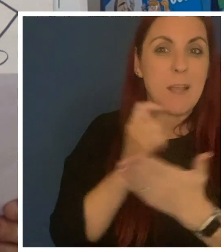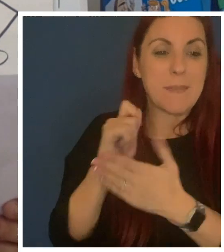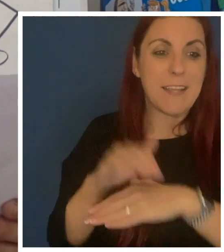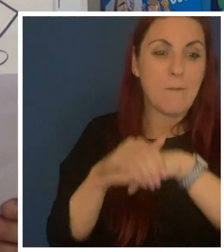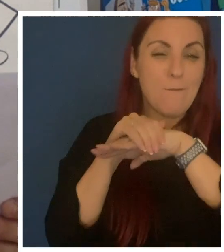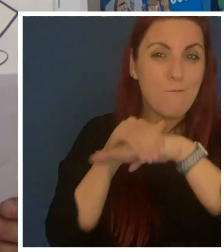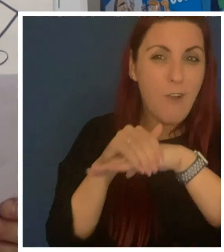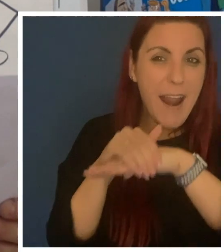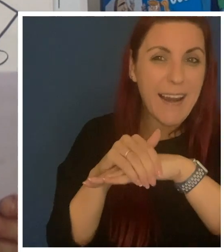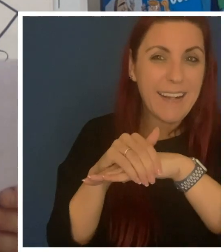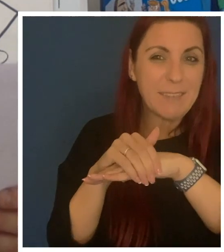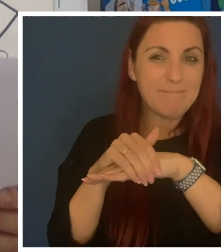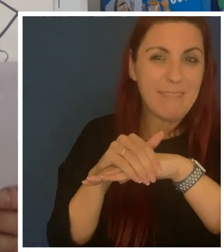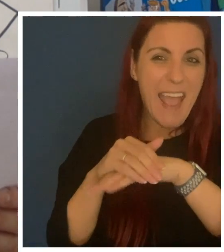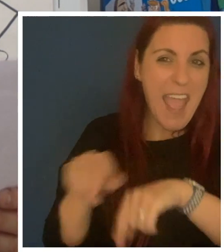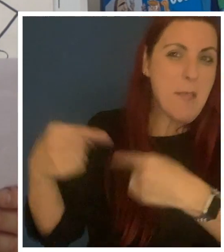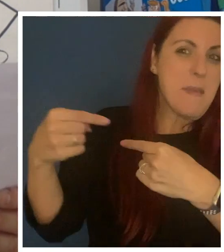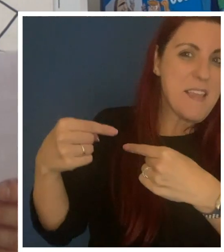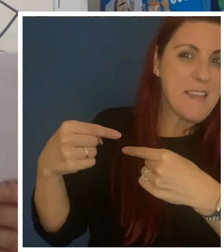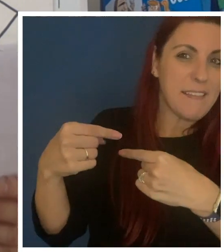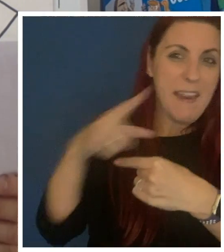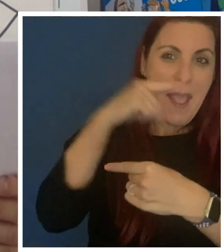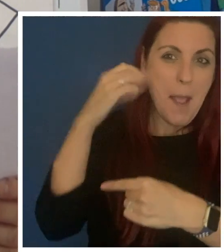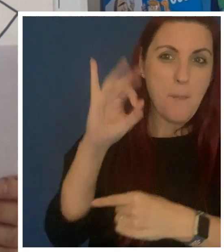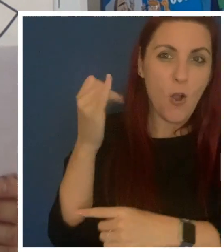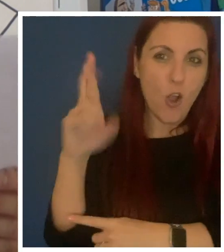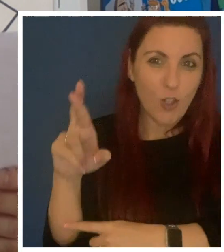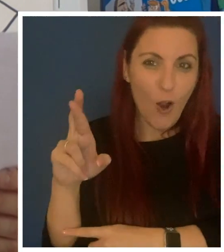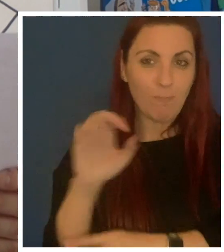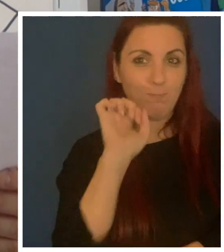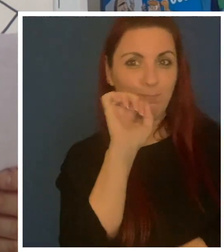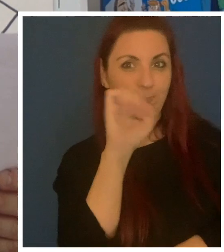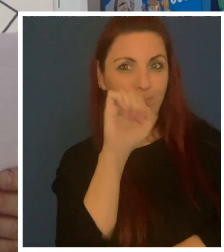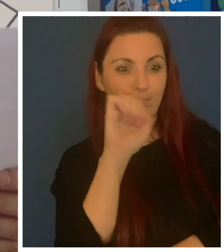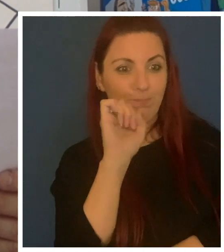wasting monster, called Guzzler, comes to call, read the story below and using